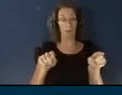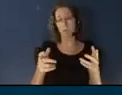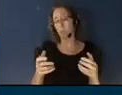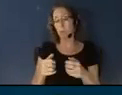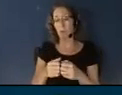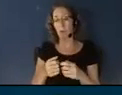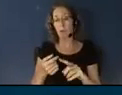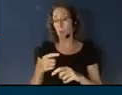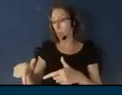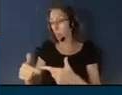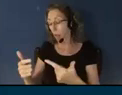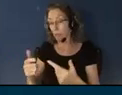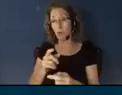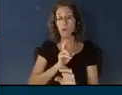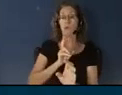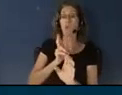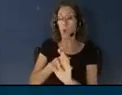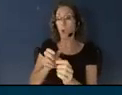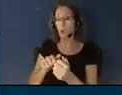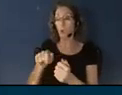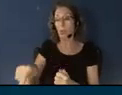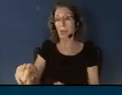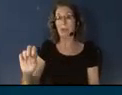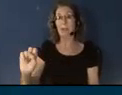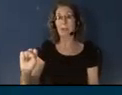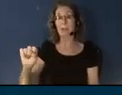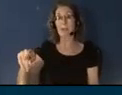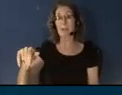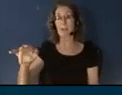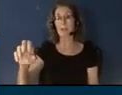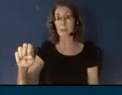live you have to go to the live presentation space, or if you want to see slides from the